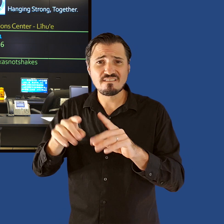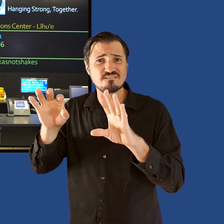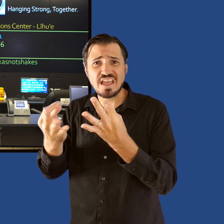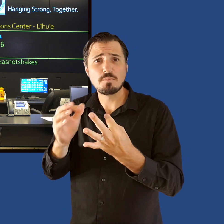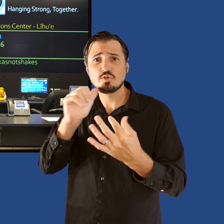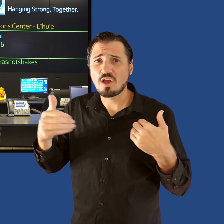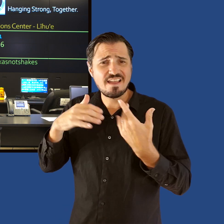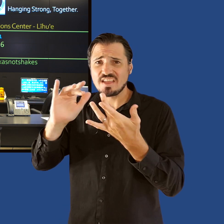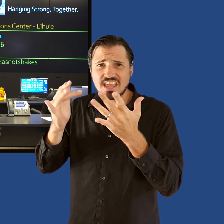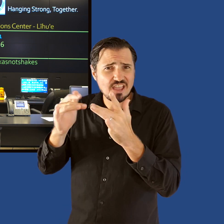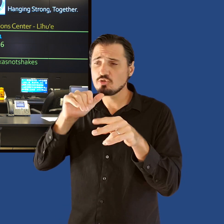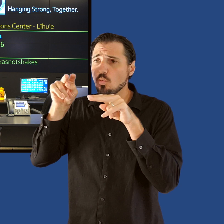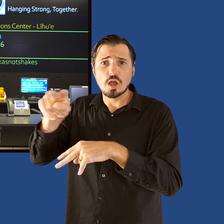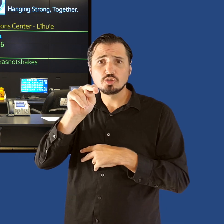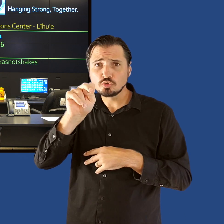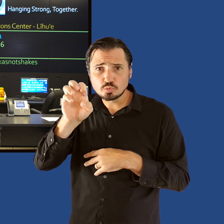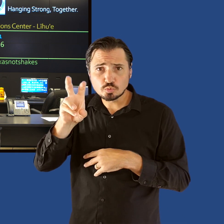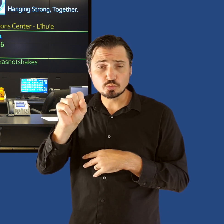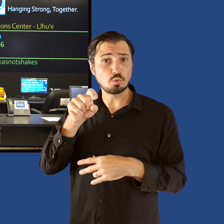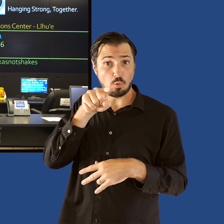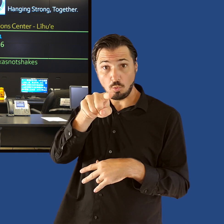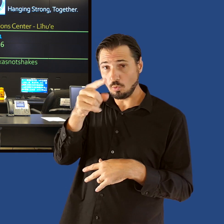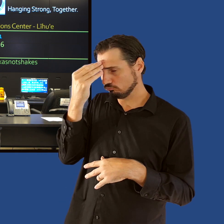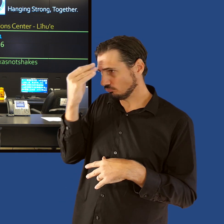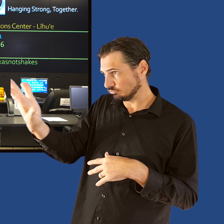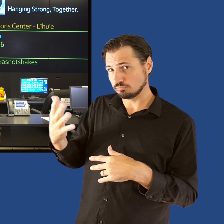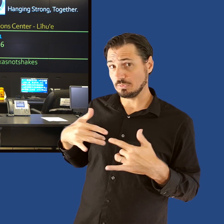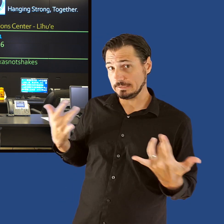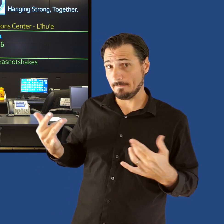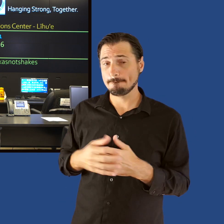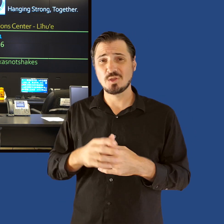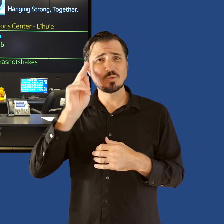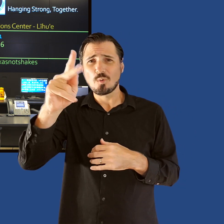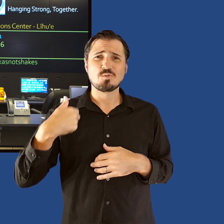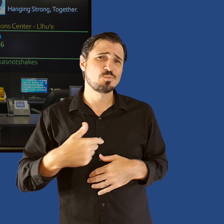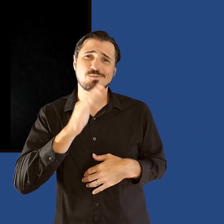Kauai, we can do this! Hang in there and take care of one another. God Bless and Aloha!